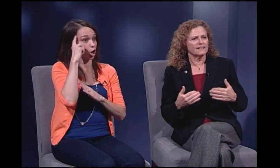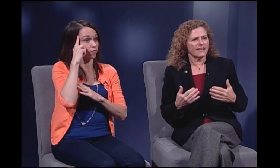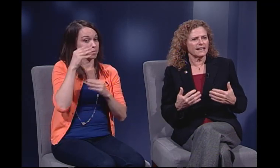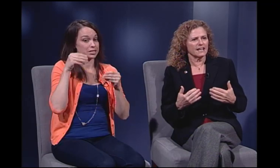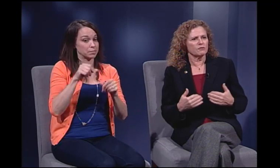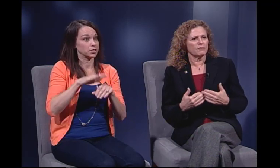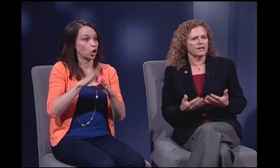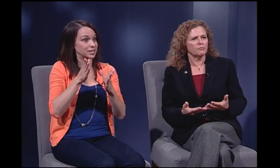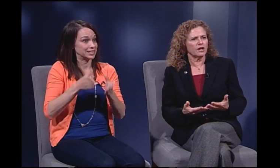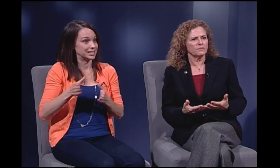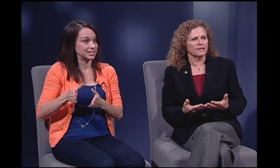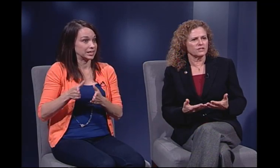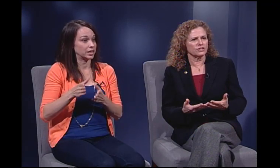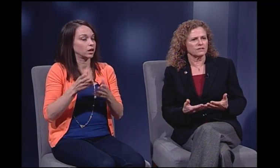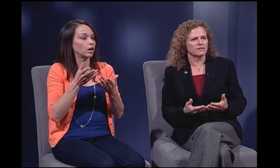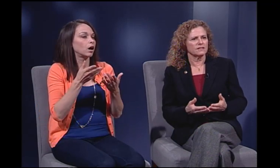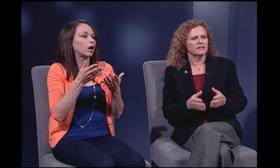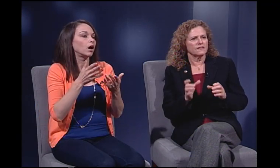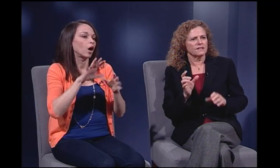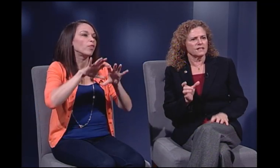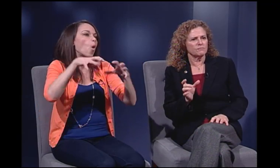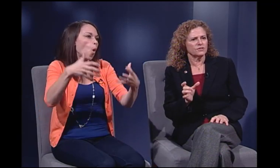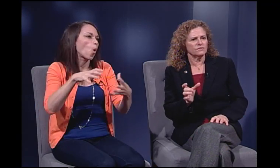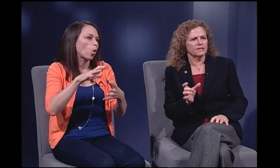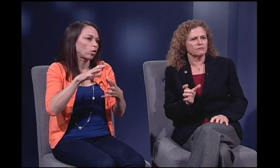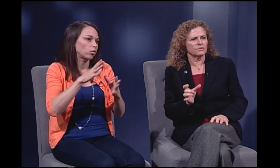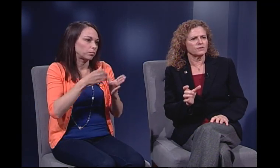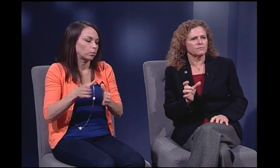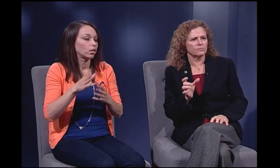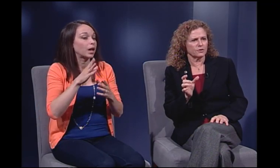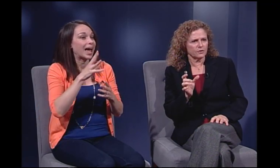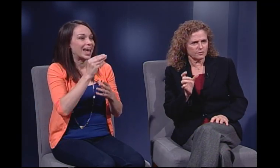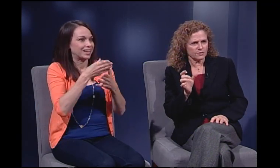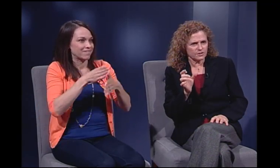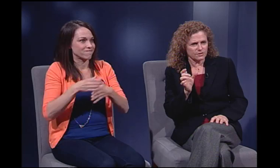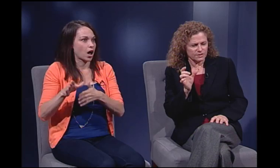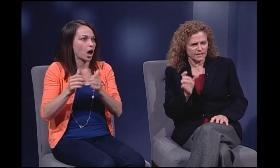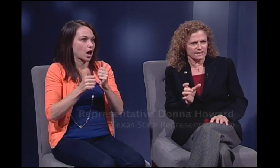that number by our population, the number you get per citizen